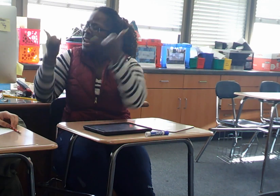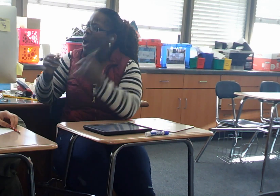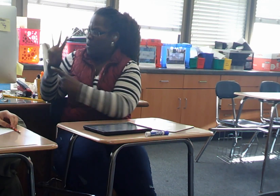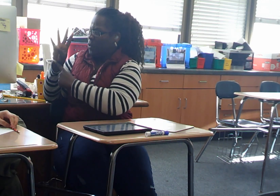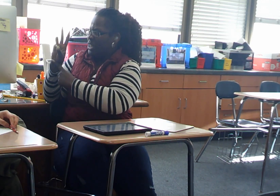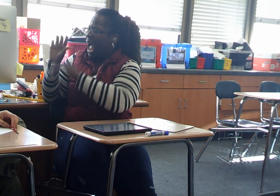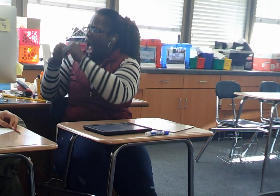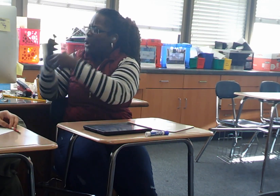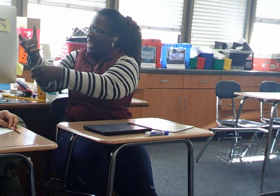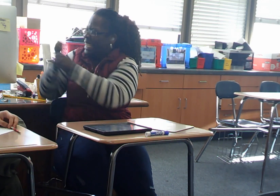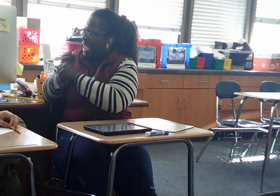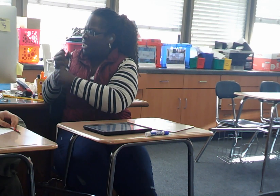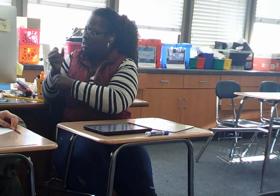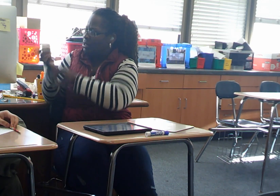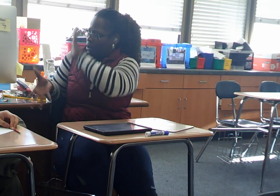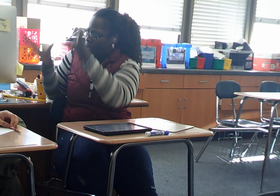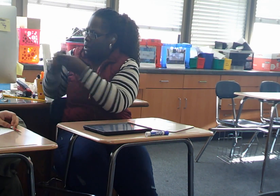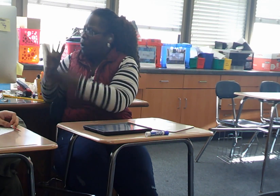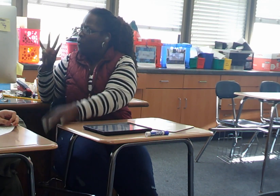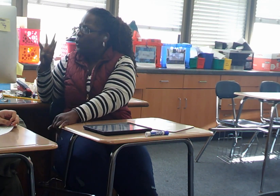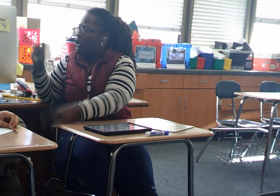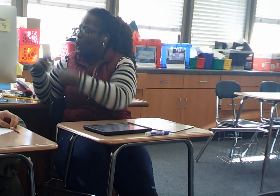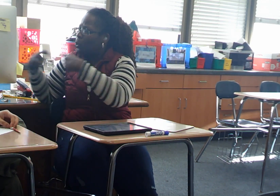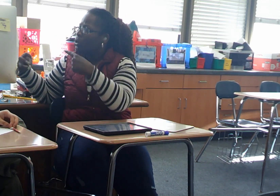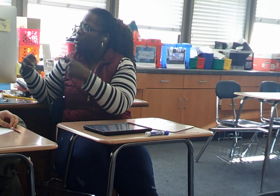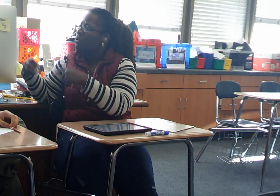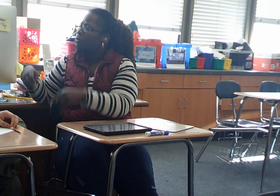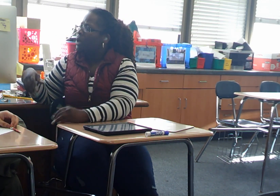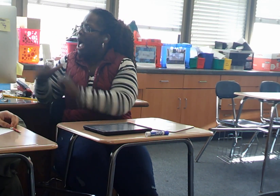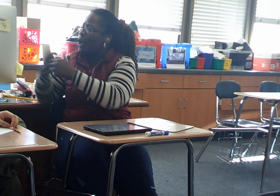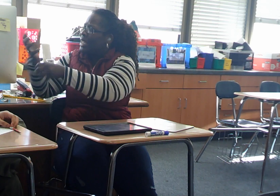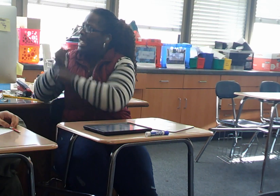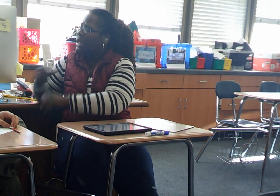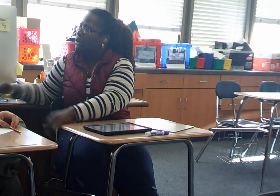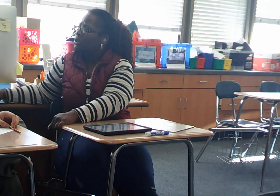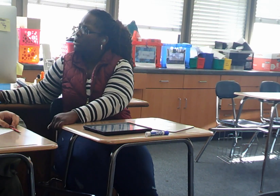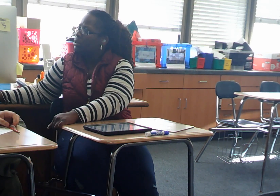How do you get 46 chromosomes in total?